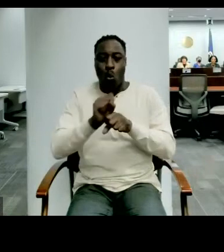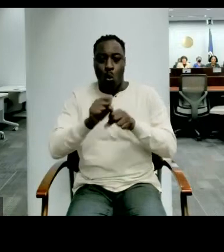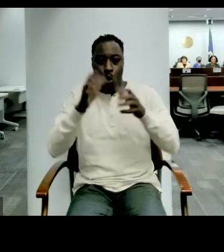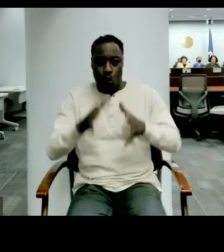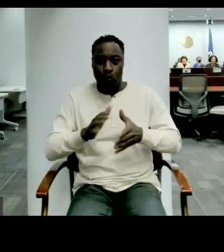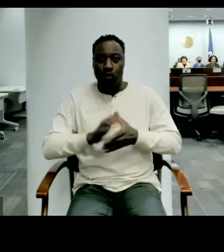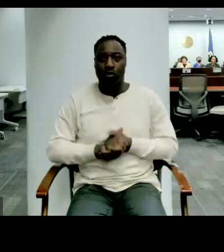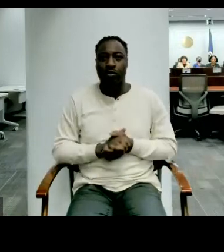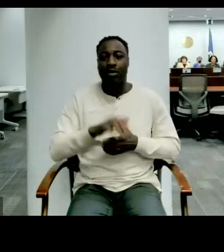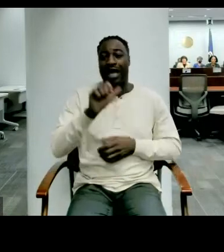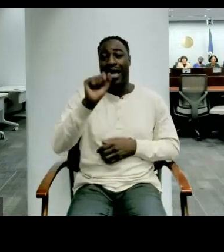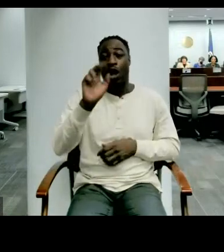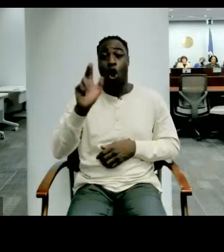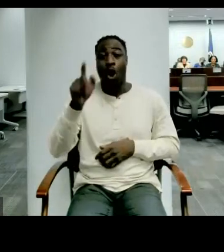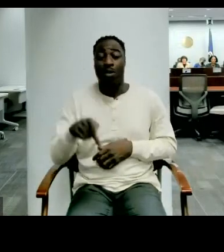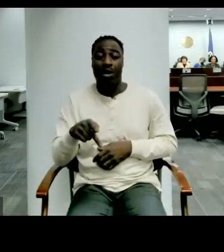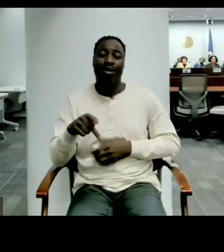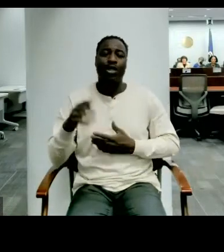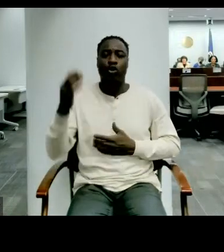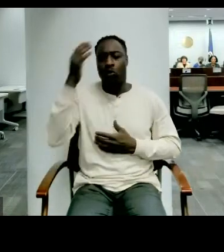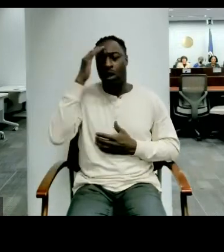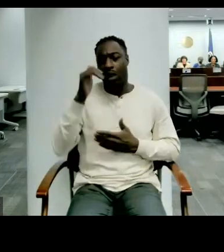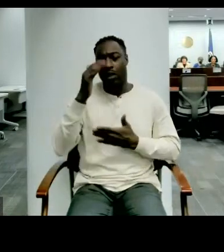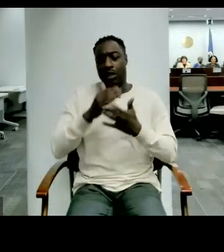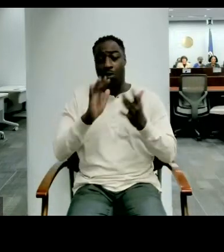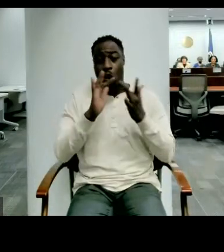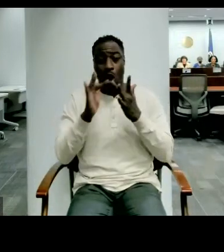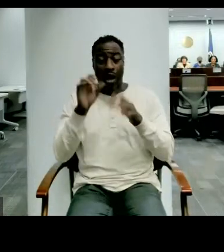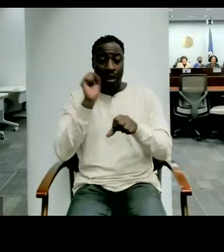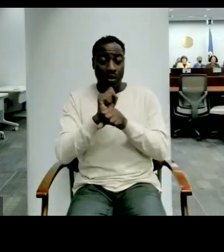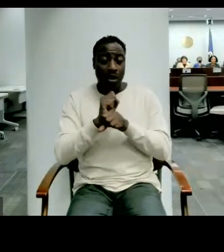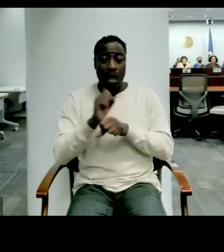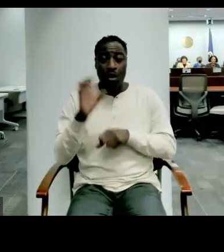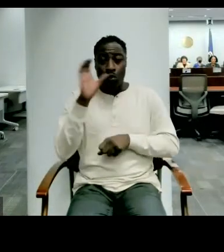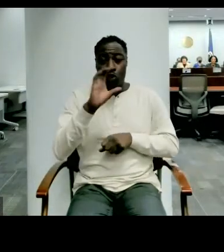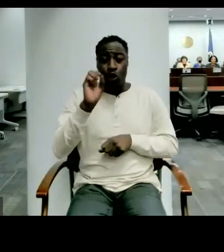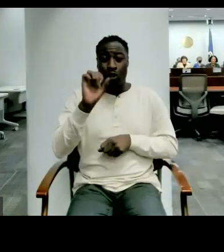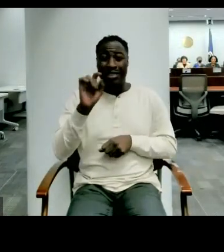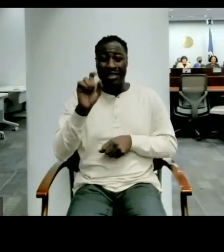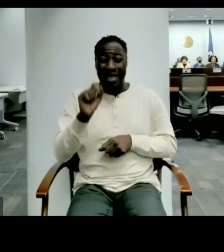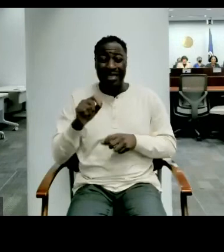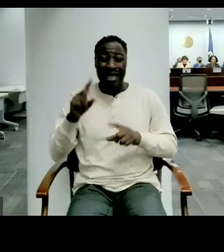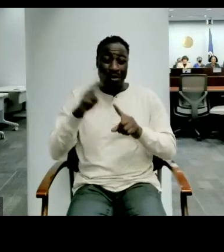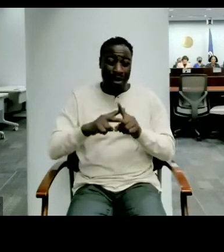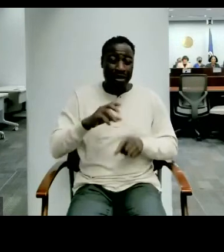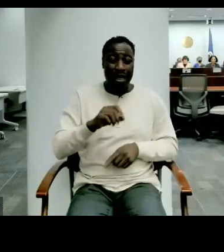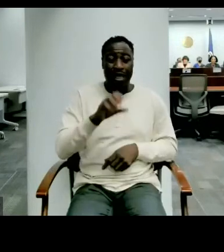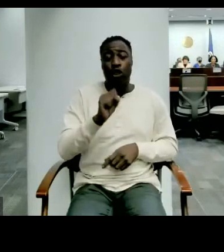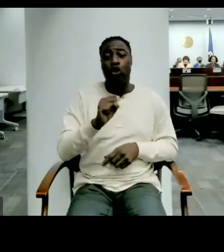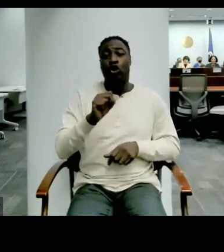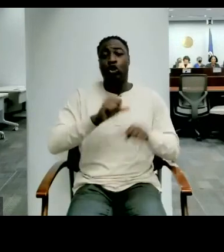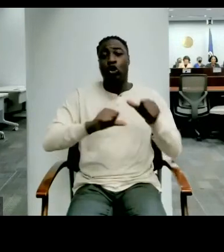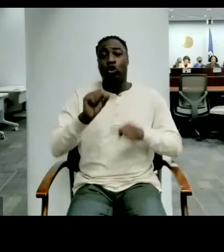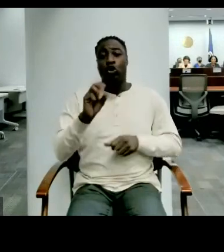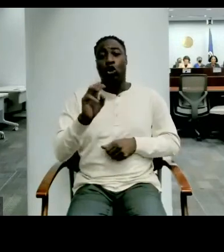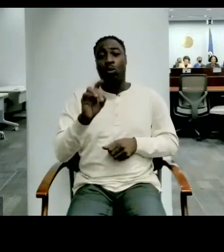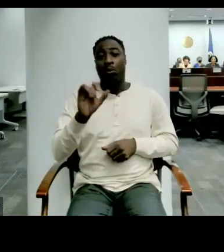AARP is aware that some online job search sites, applications and social media platforms continue